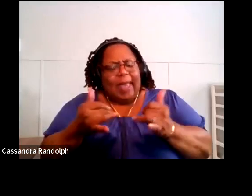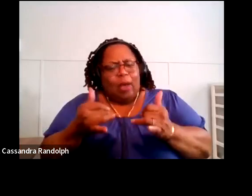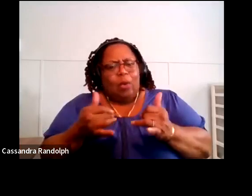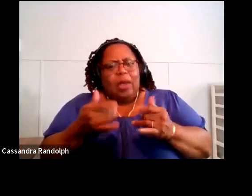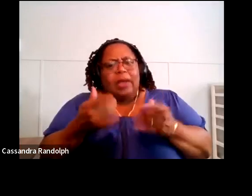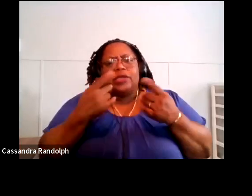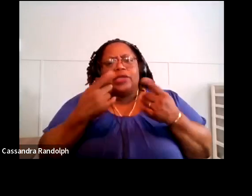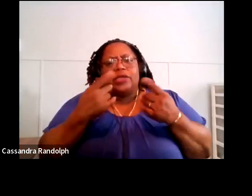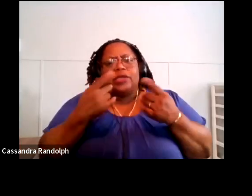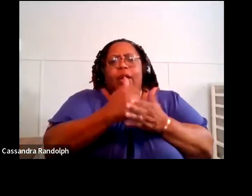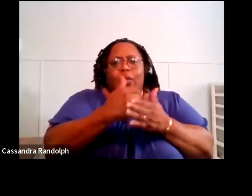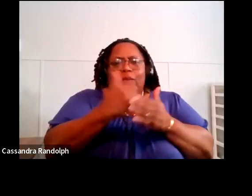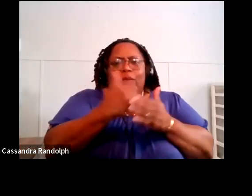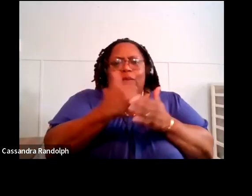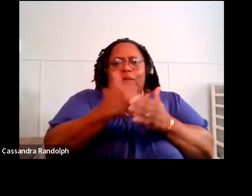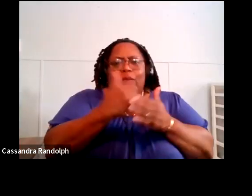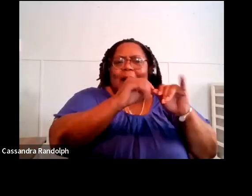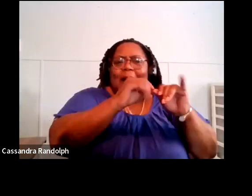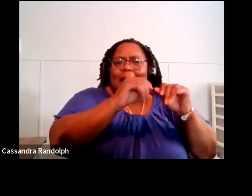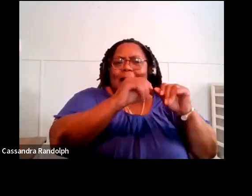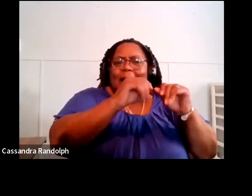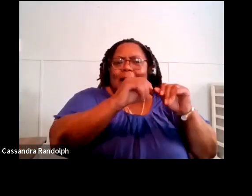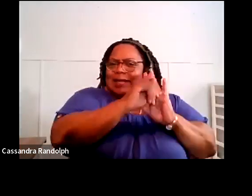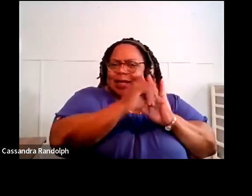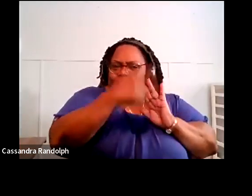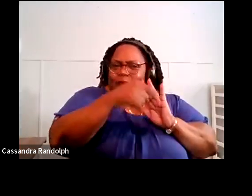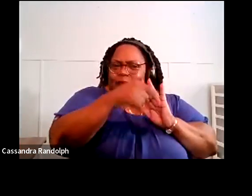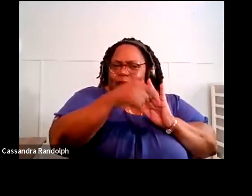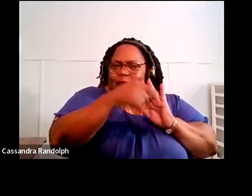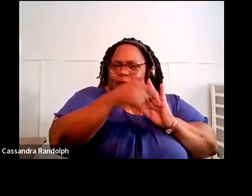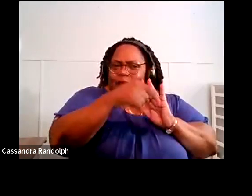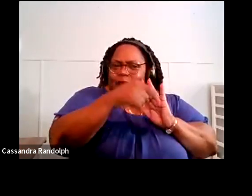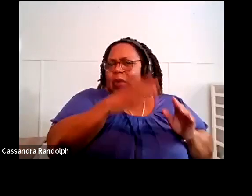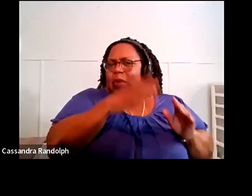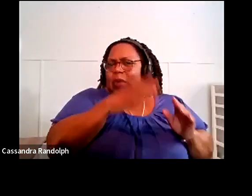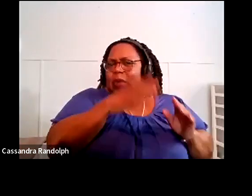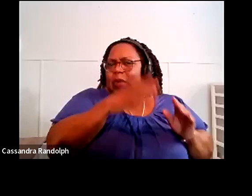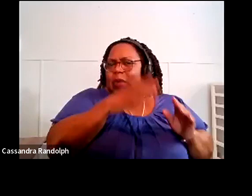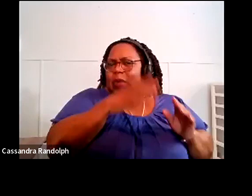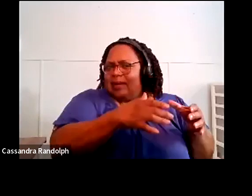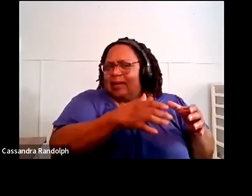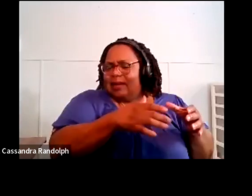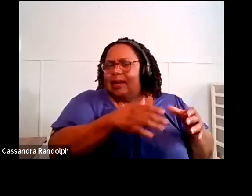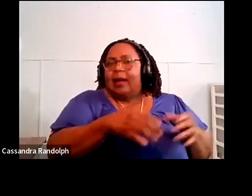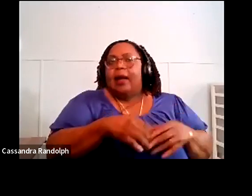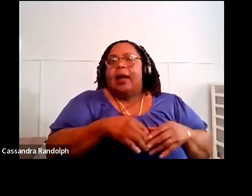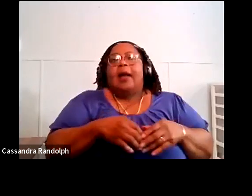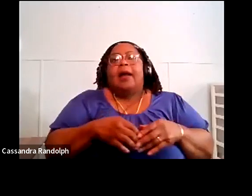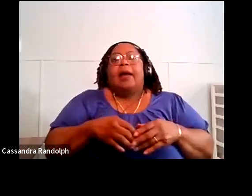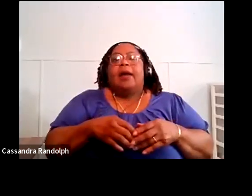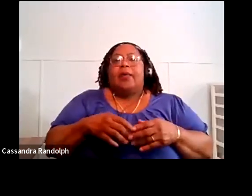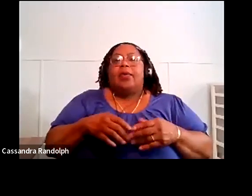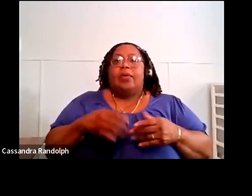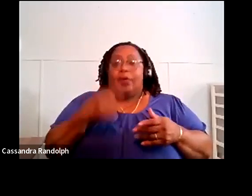incarcerated. Are there anything that the current policy you can speak to